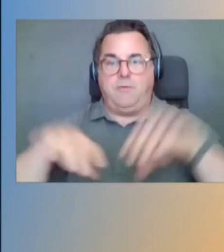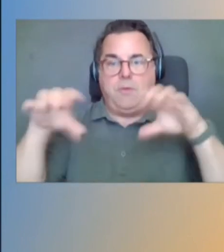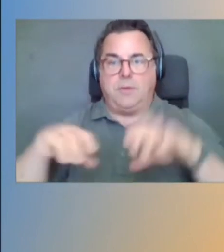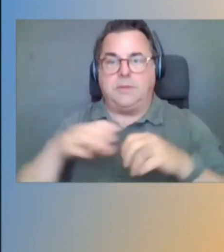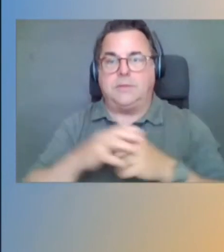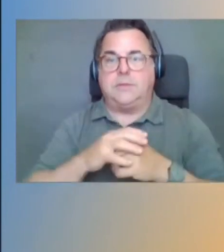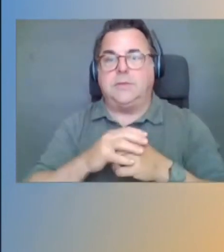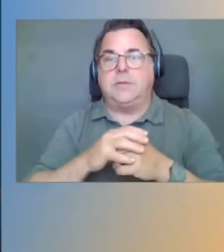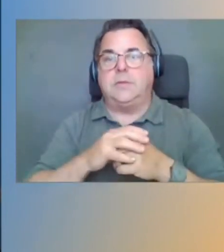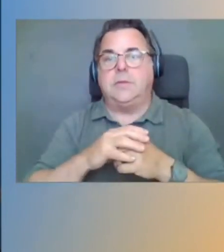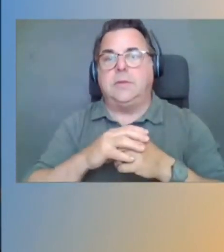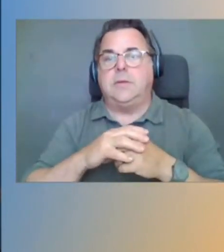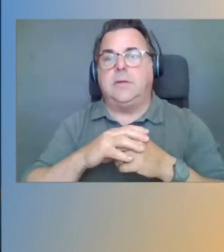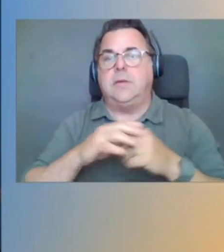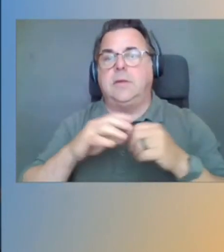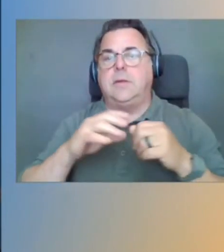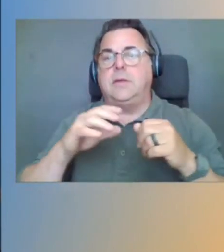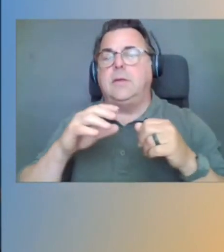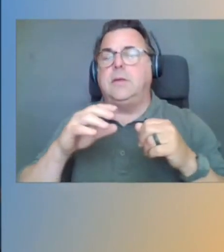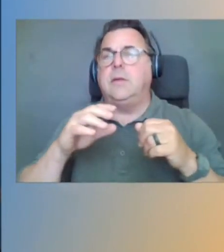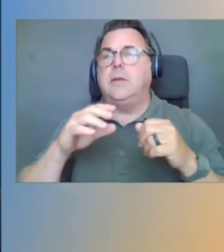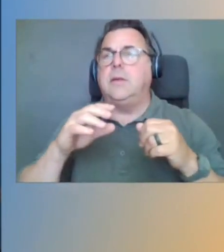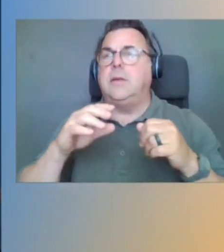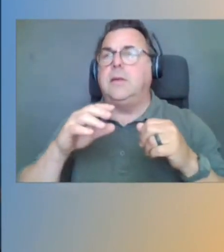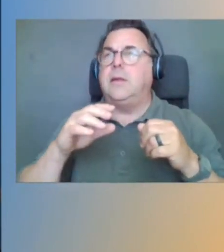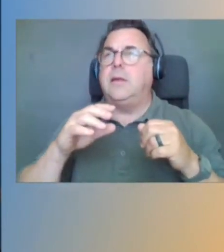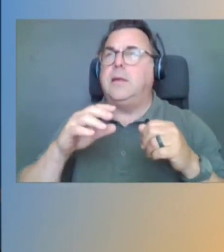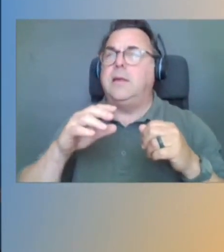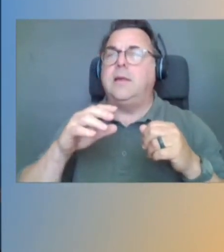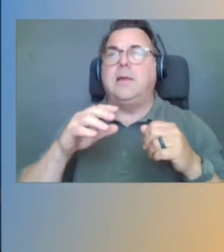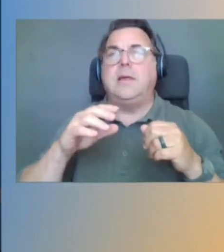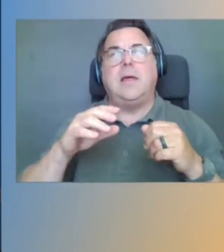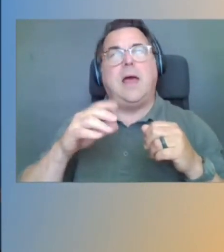And I think that's related to our overall mission here,